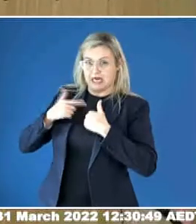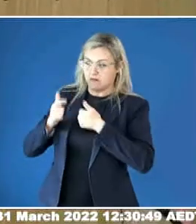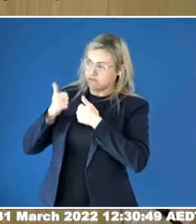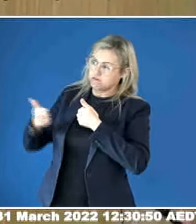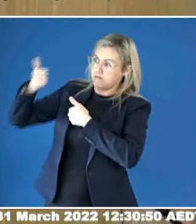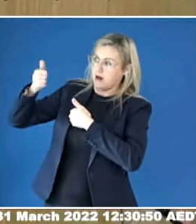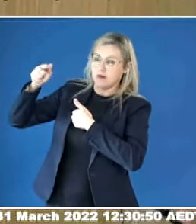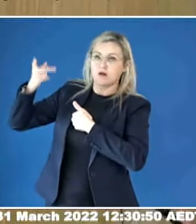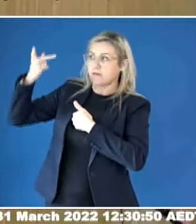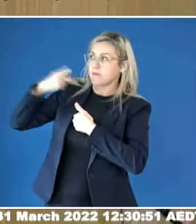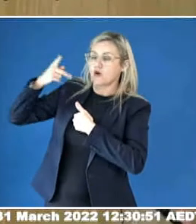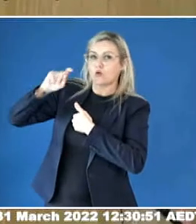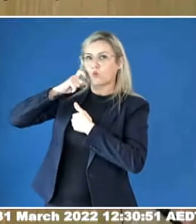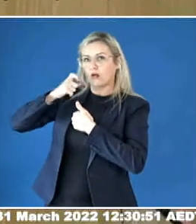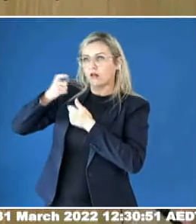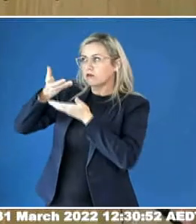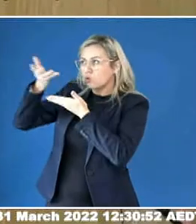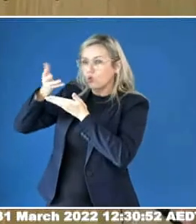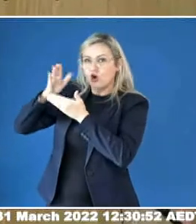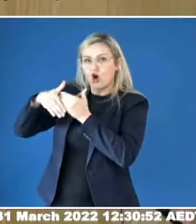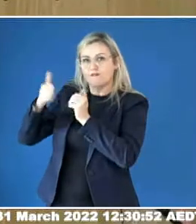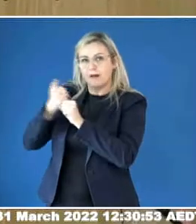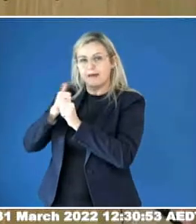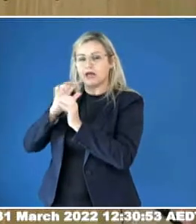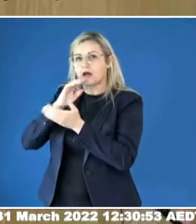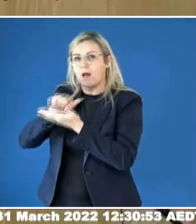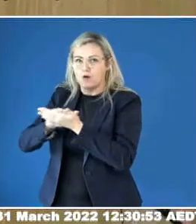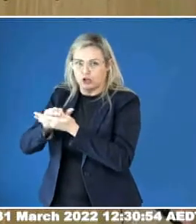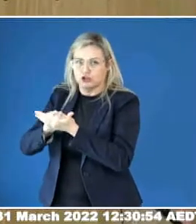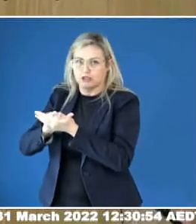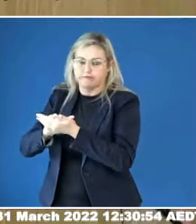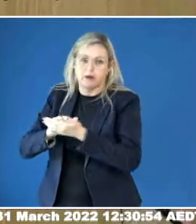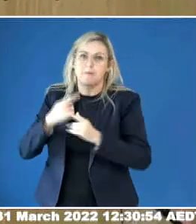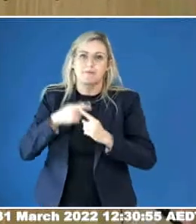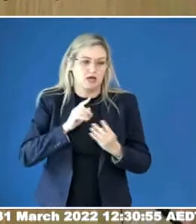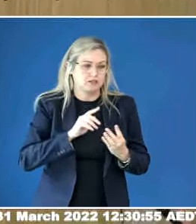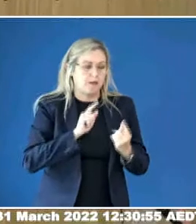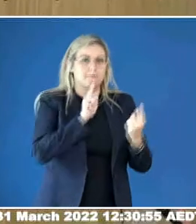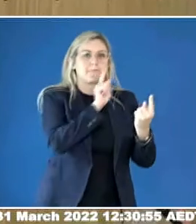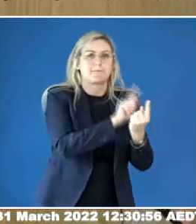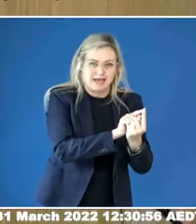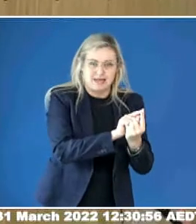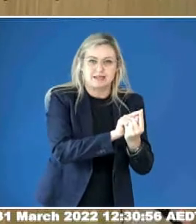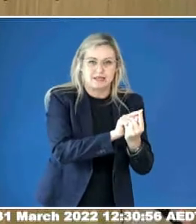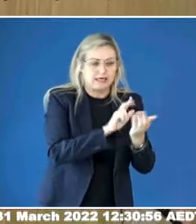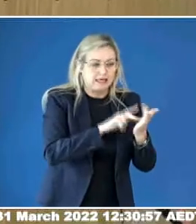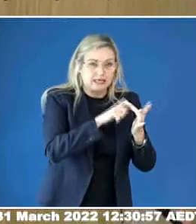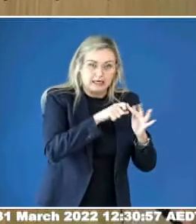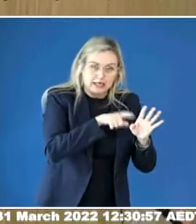apology and trying to meet with Niky and her parents to discuss and apologise.